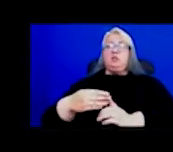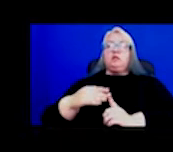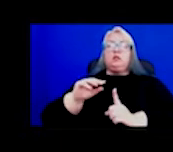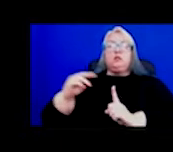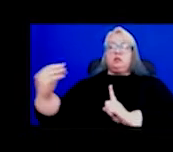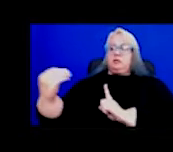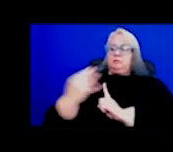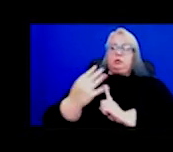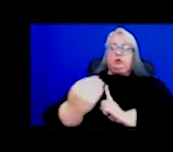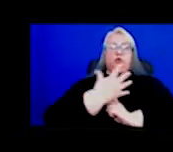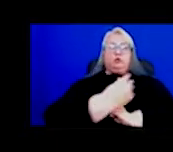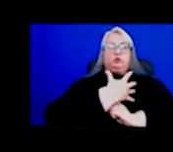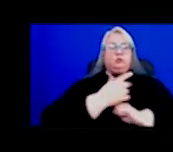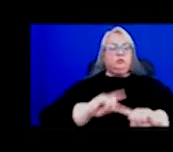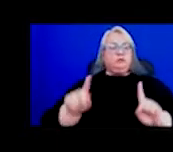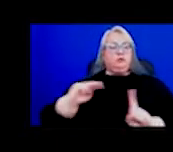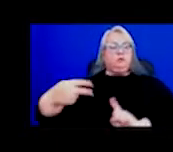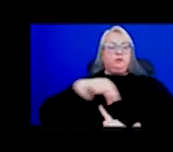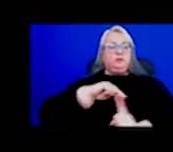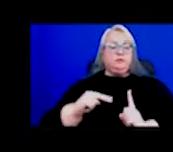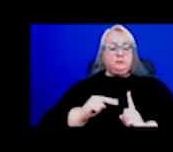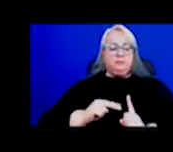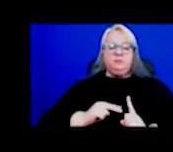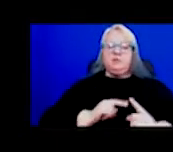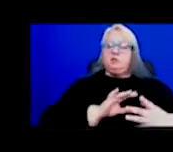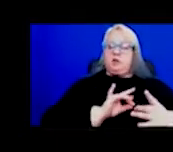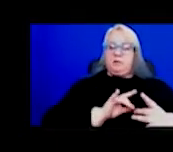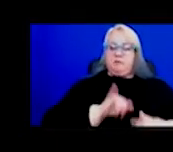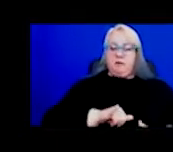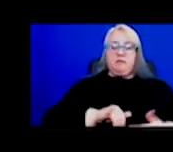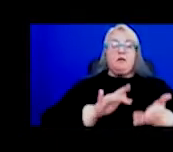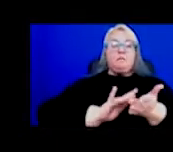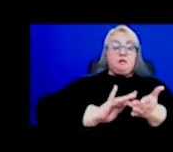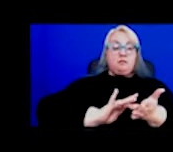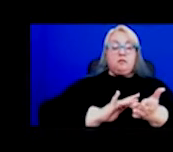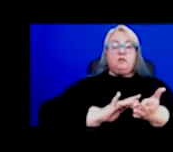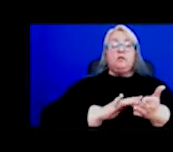looking at the medical and public health impact of disability on Indian country and recognizing that